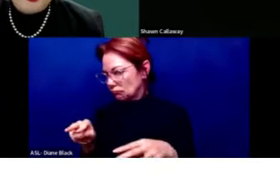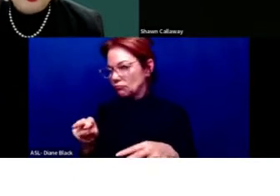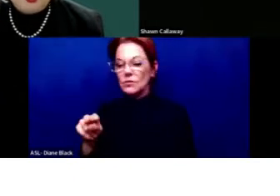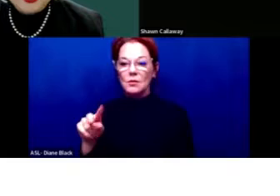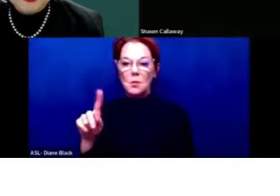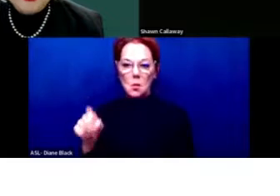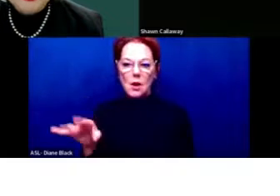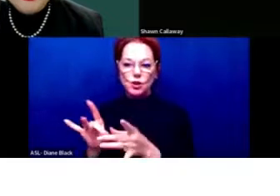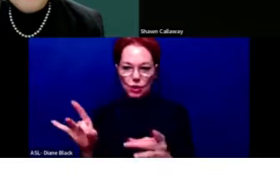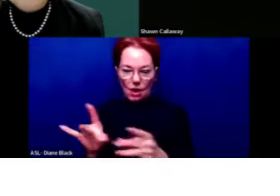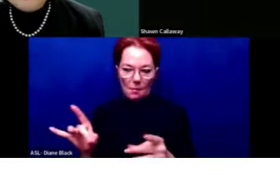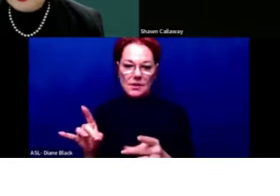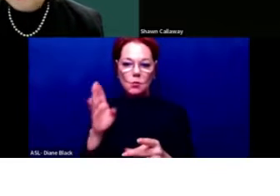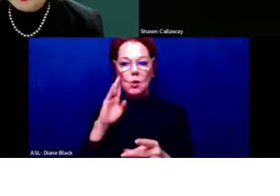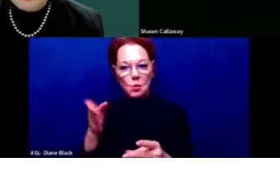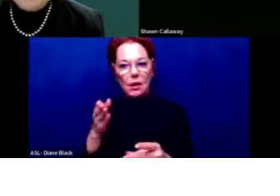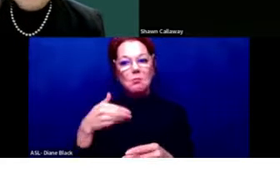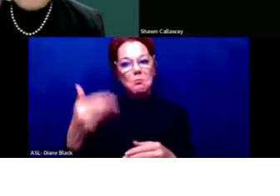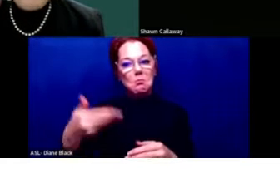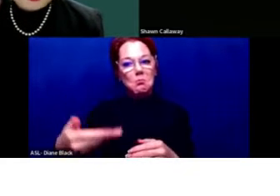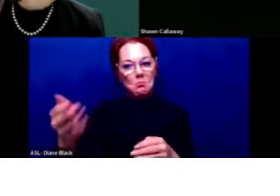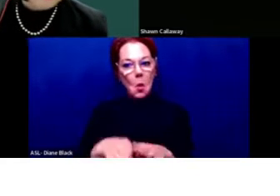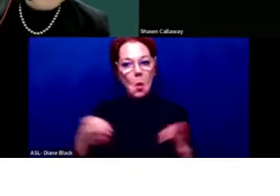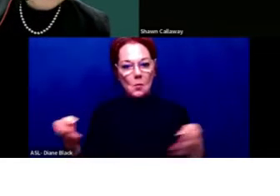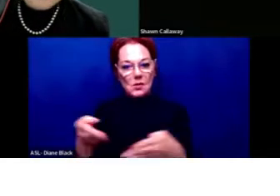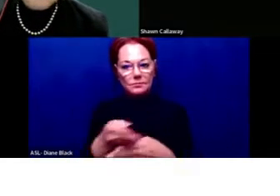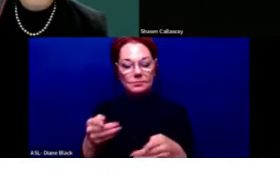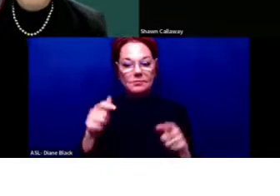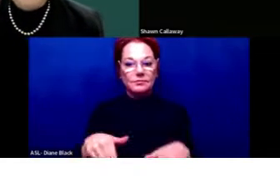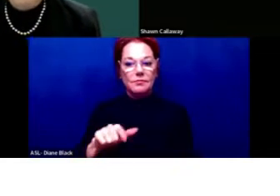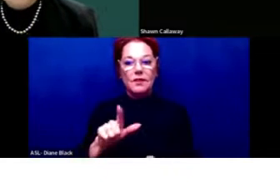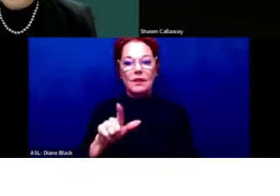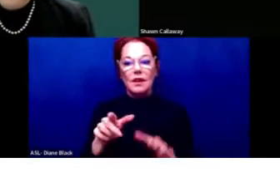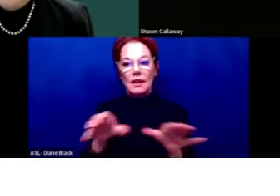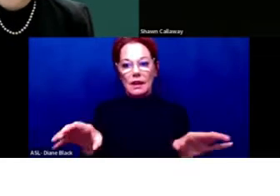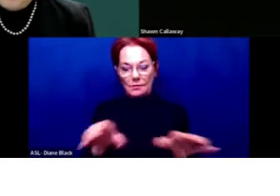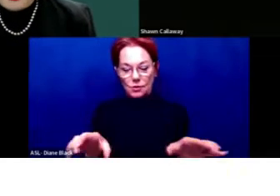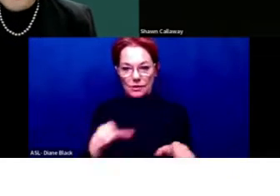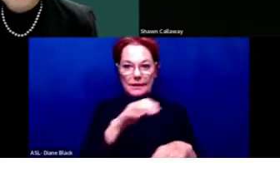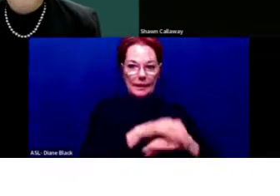it up to questions. This webinar is live captioning in English in life interpreted in Spanish.